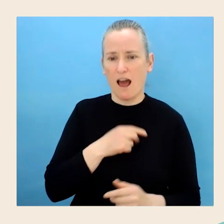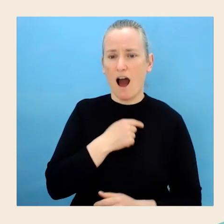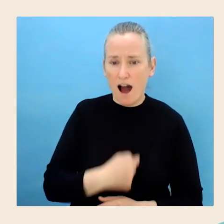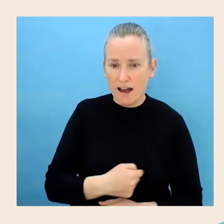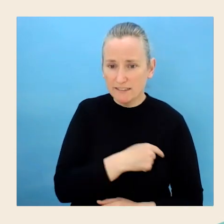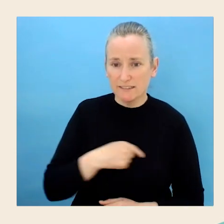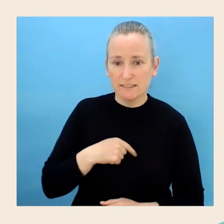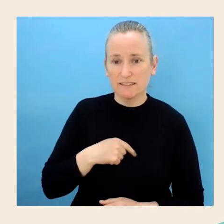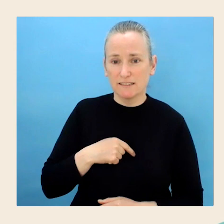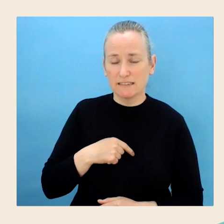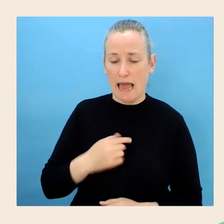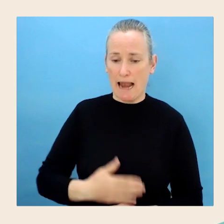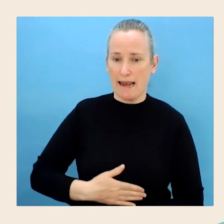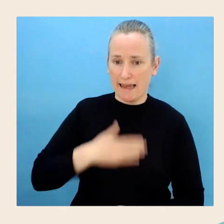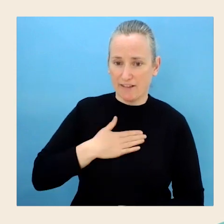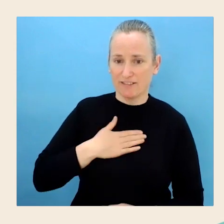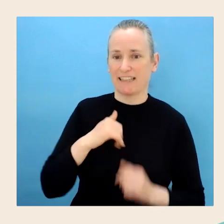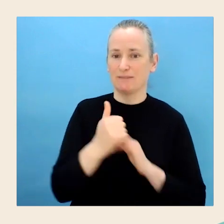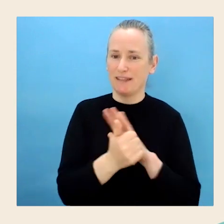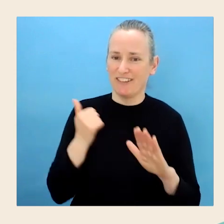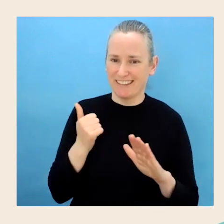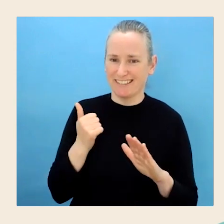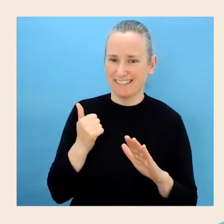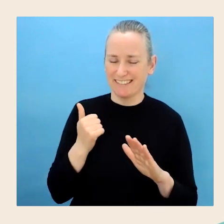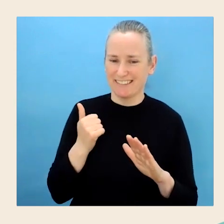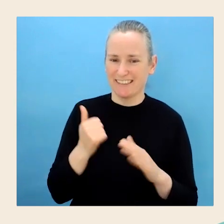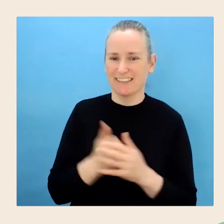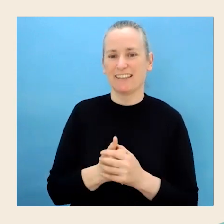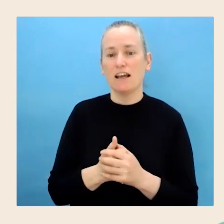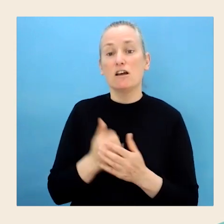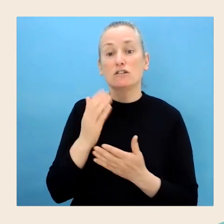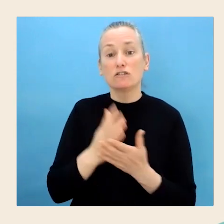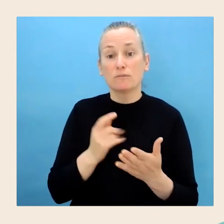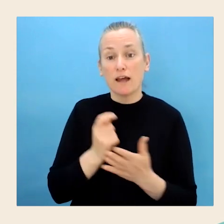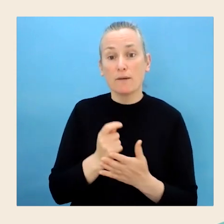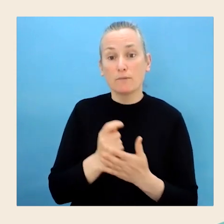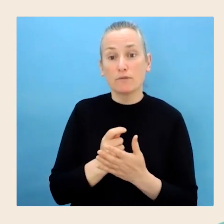because sometimes these role models are absolutely important